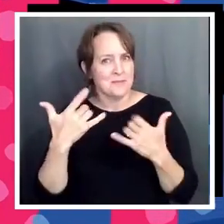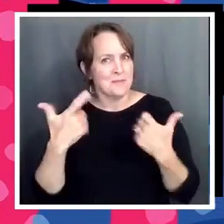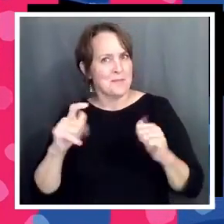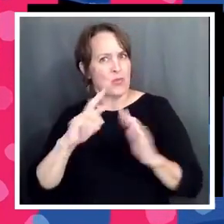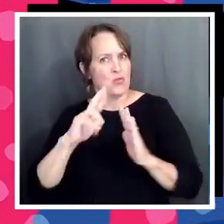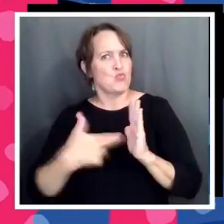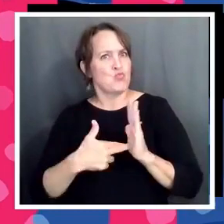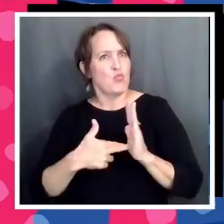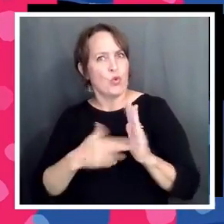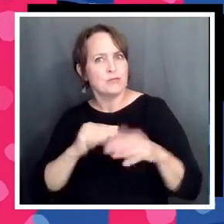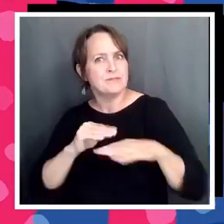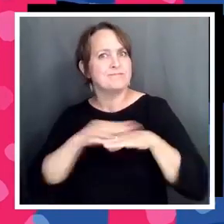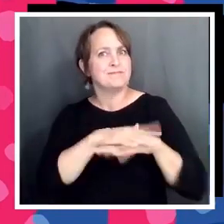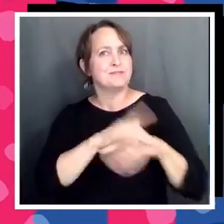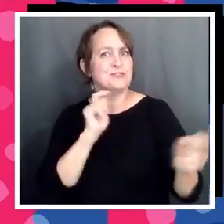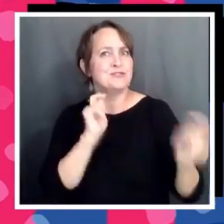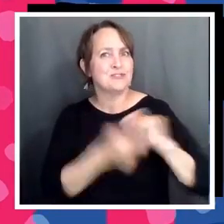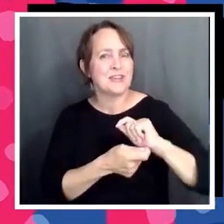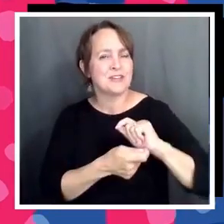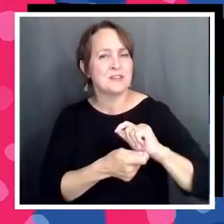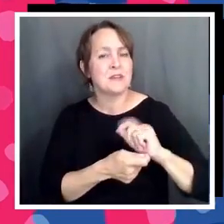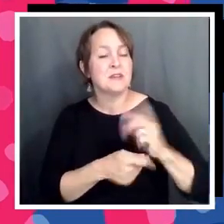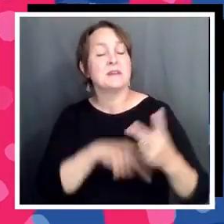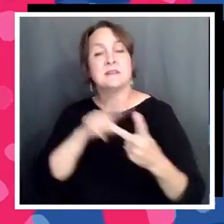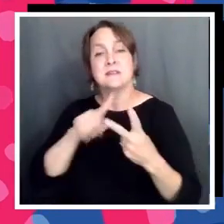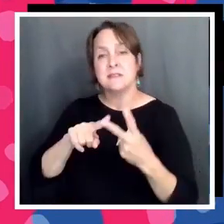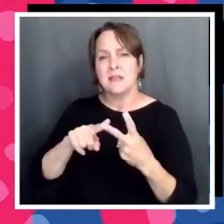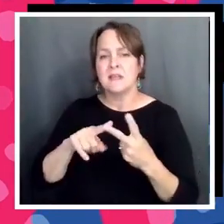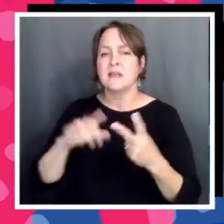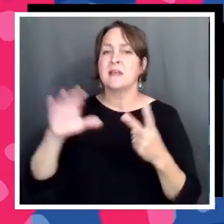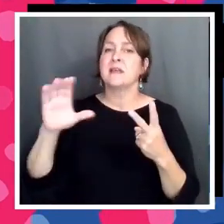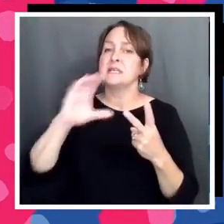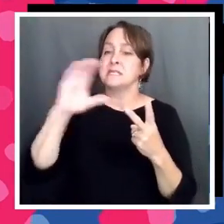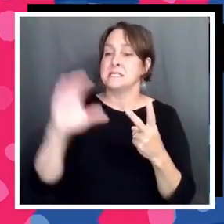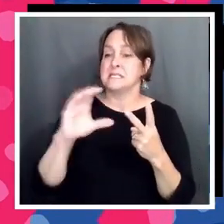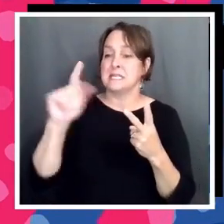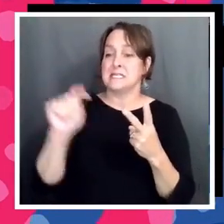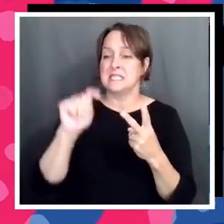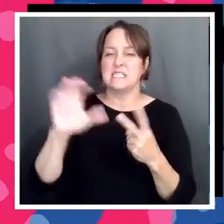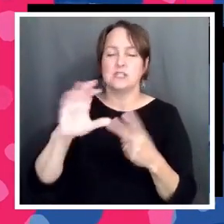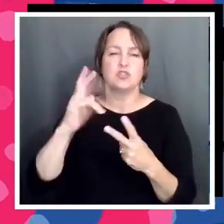THE FIRST QUESTION IS, THE TOP